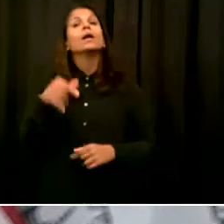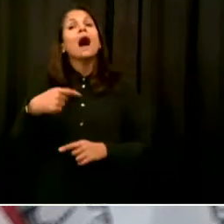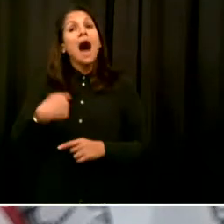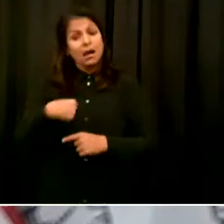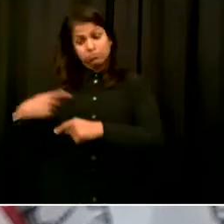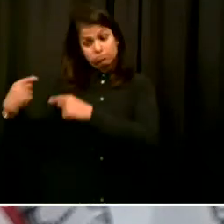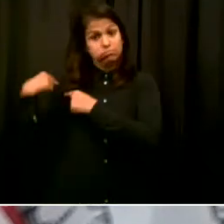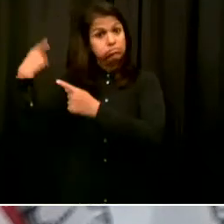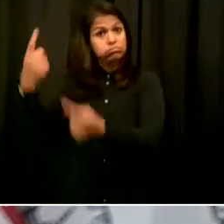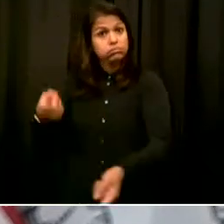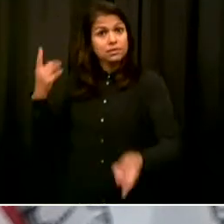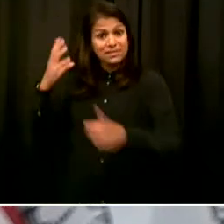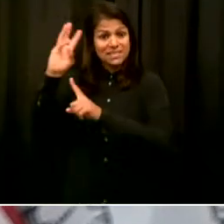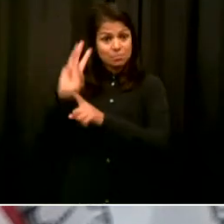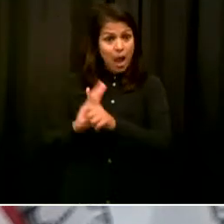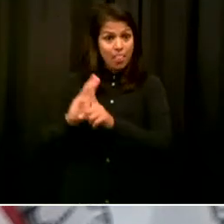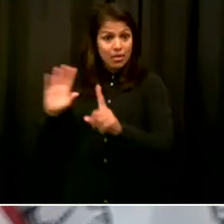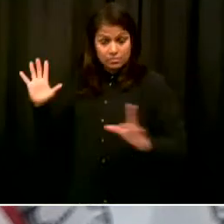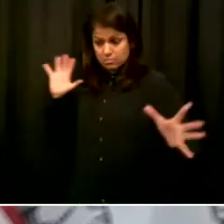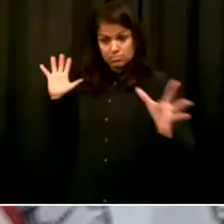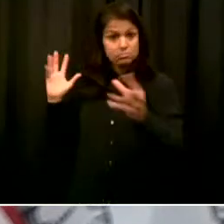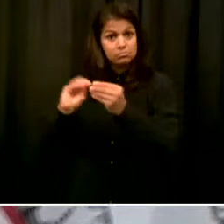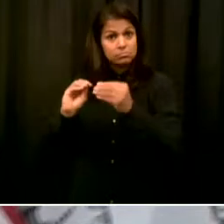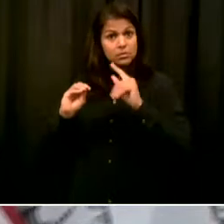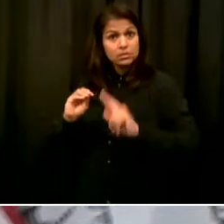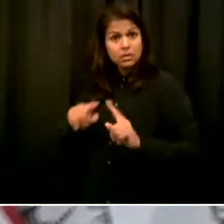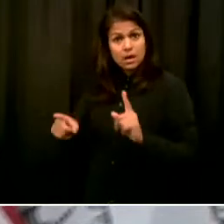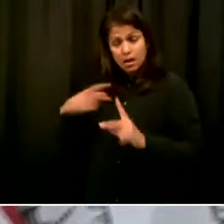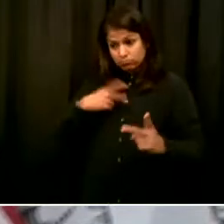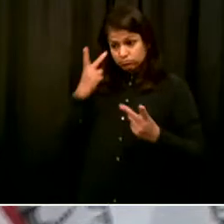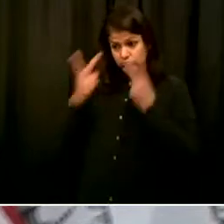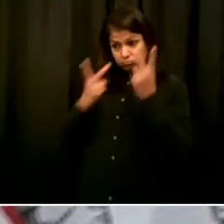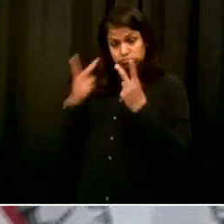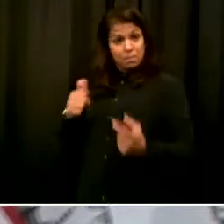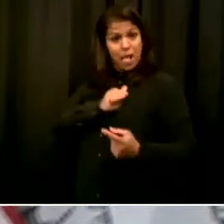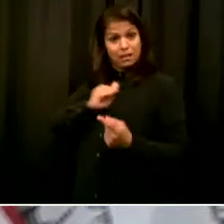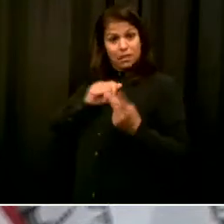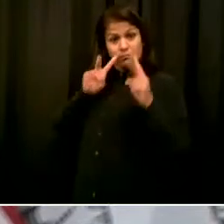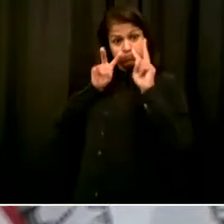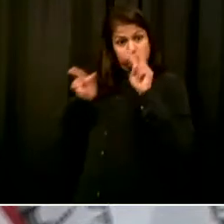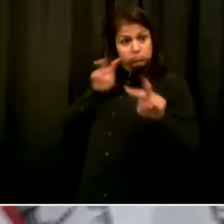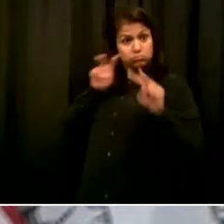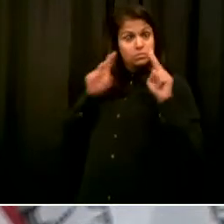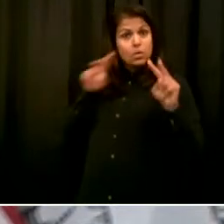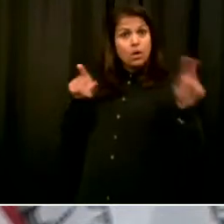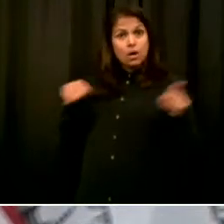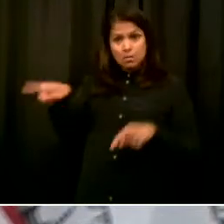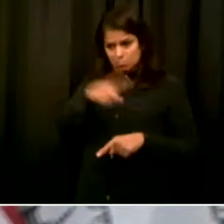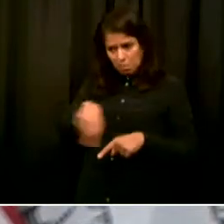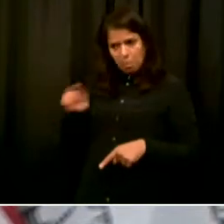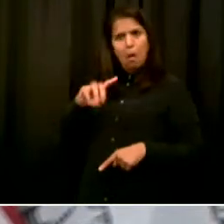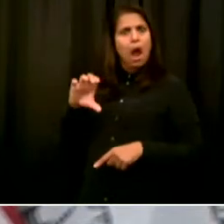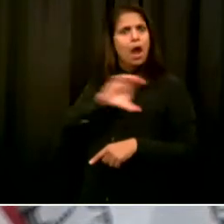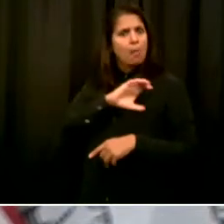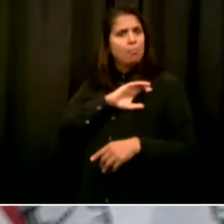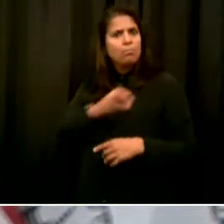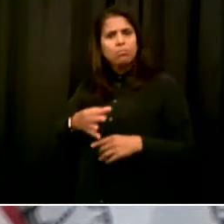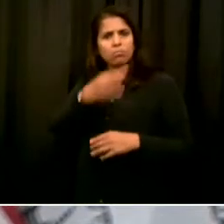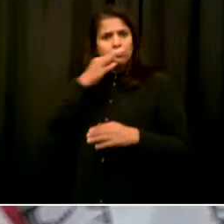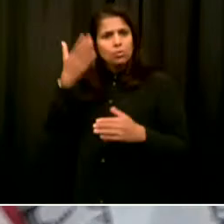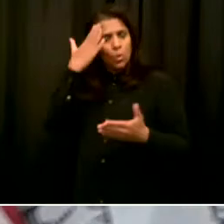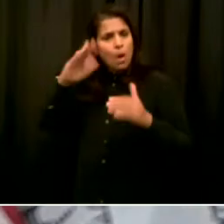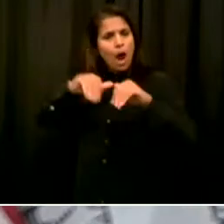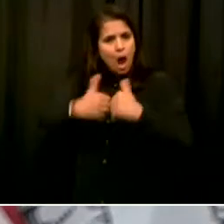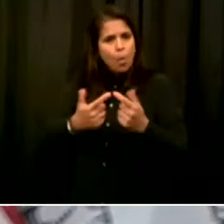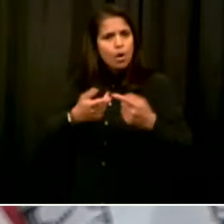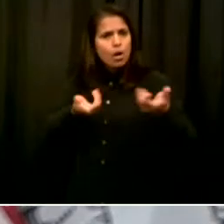PEACEFUL PROTESTS THAT ARE